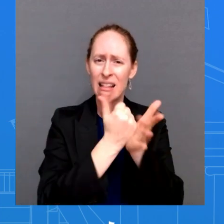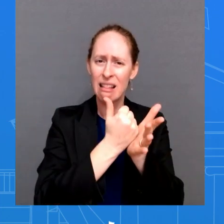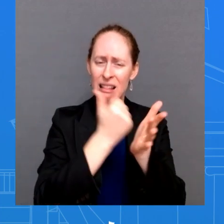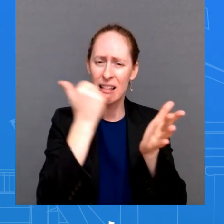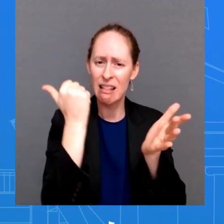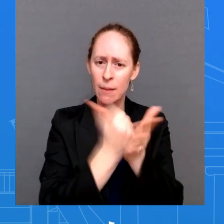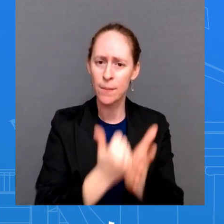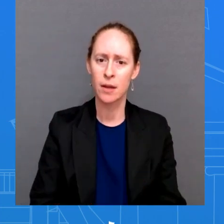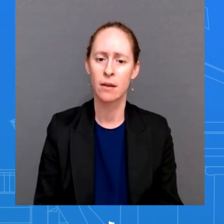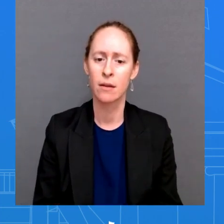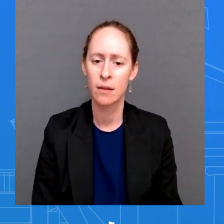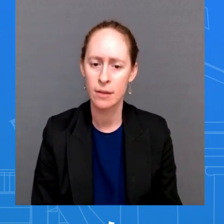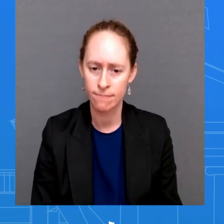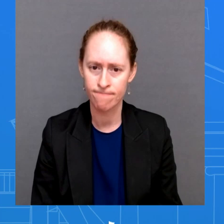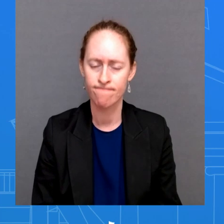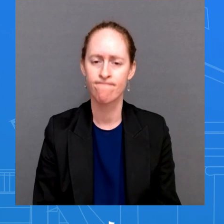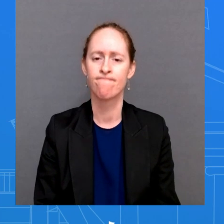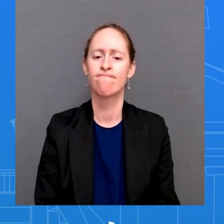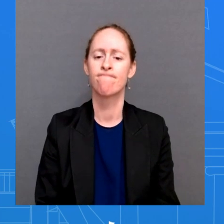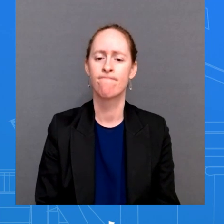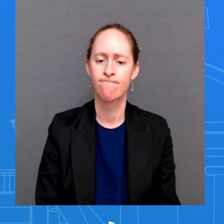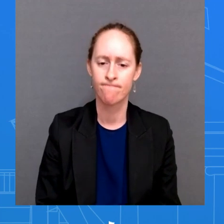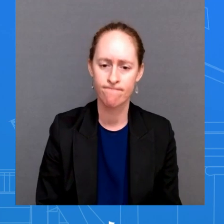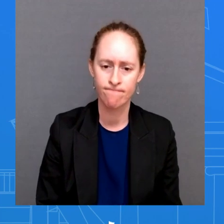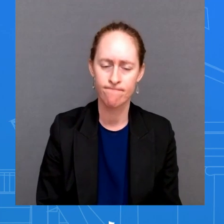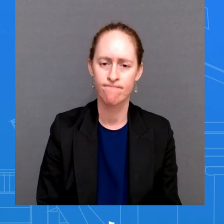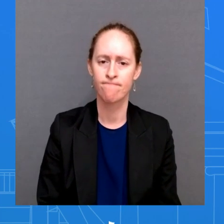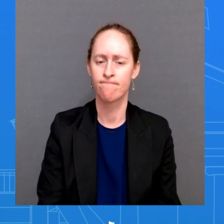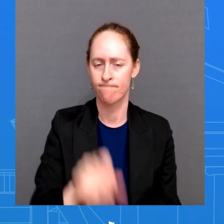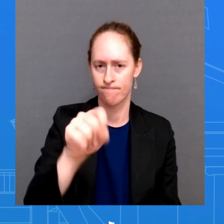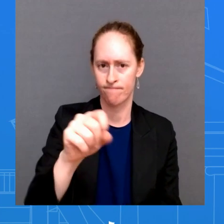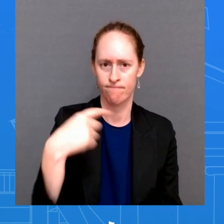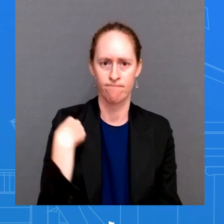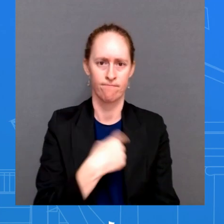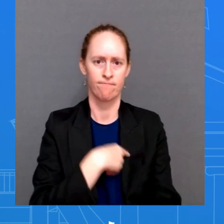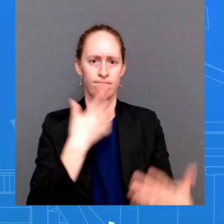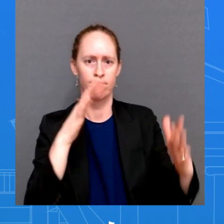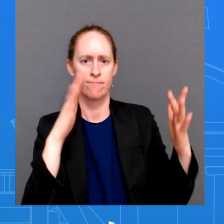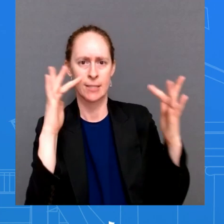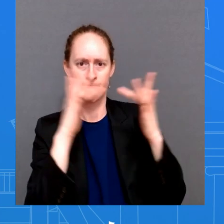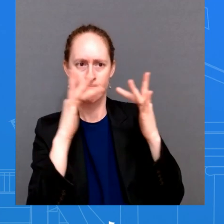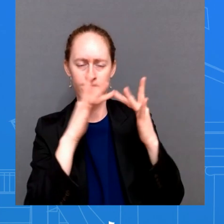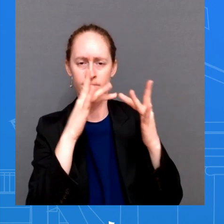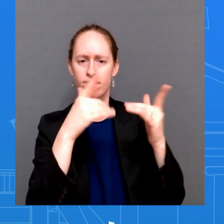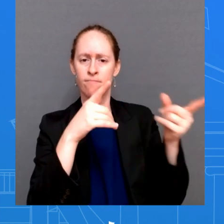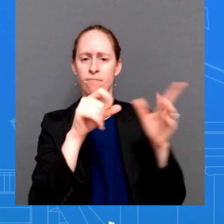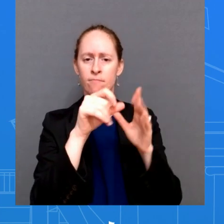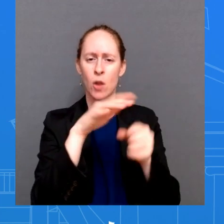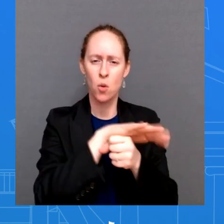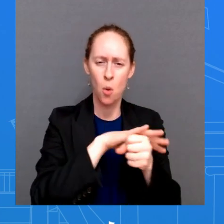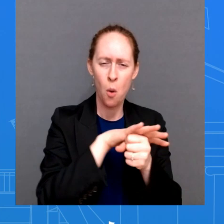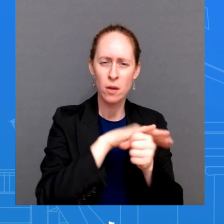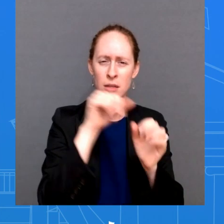We're continuing to, you know, closely monitor the wildfires raging throughout the western United States.